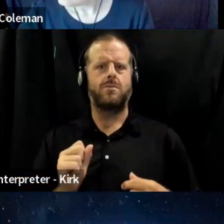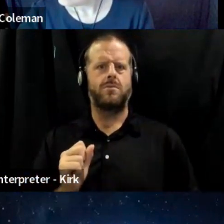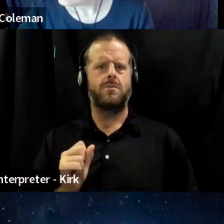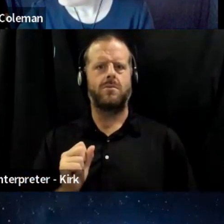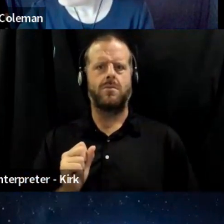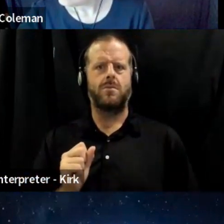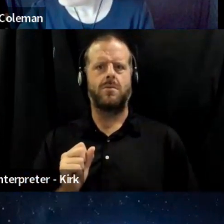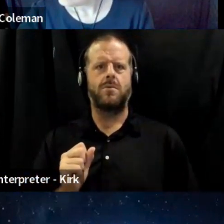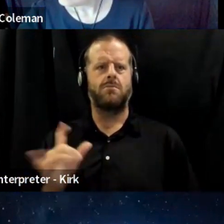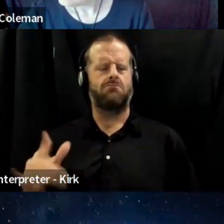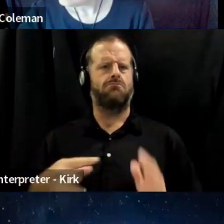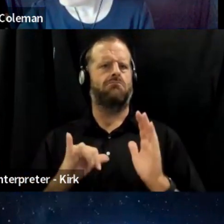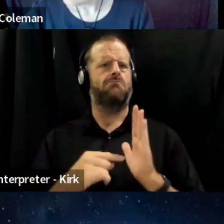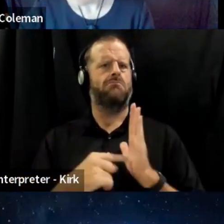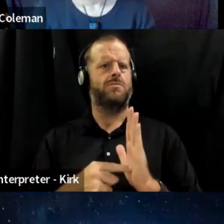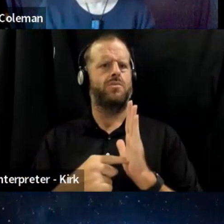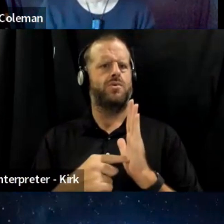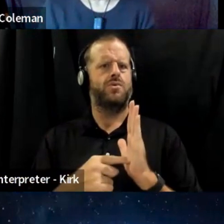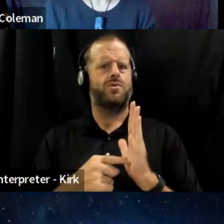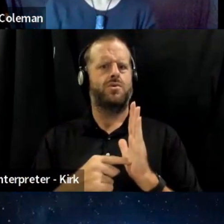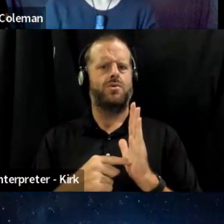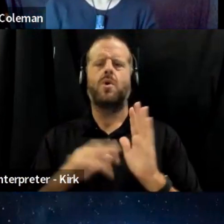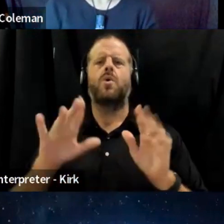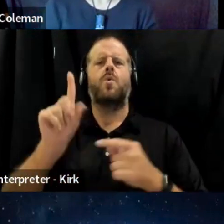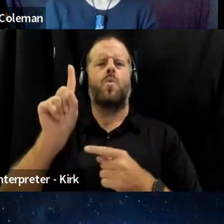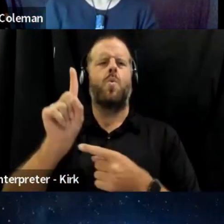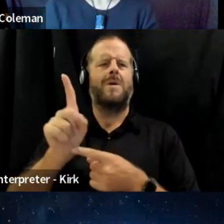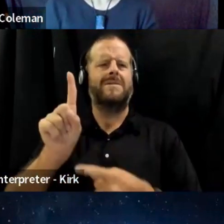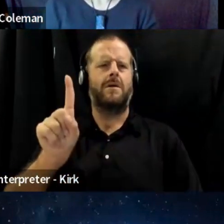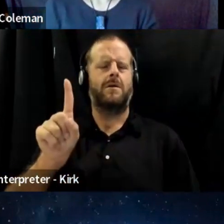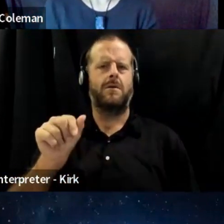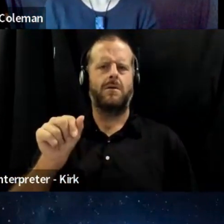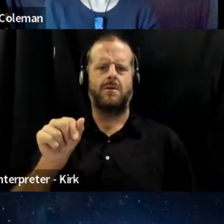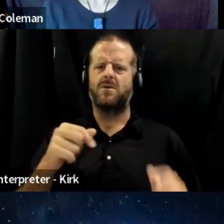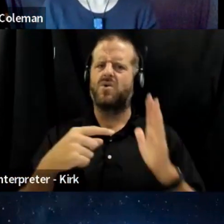shows 1 2nd. It shows it's off.